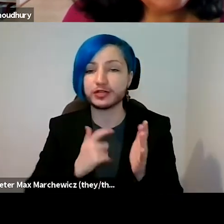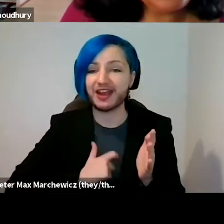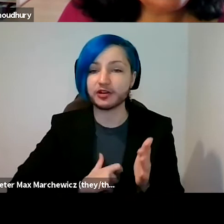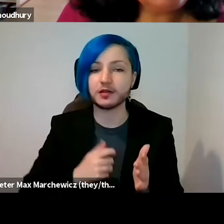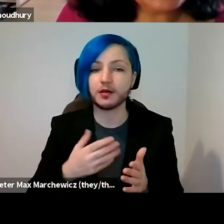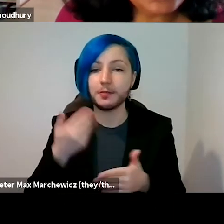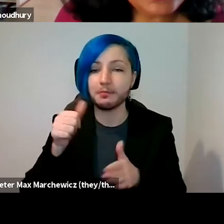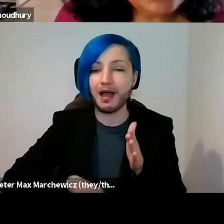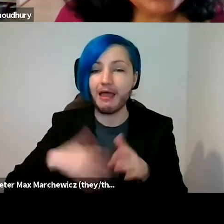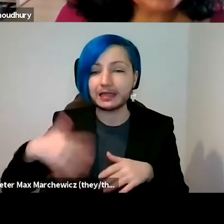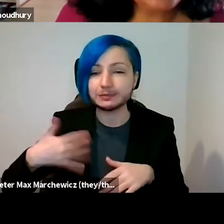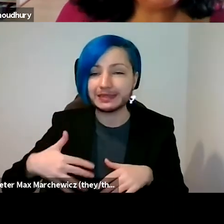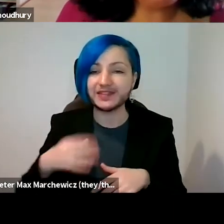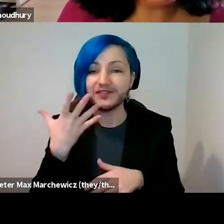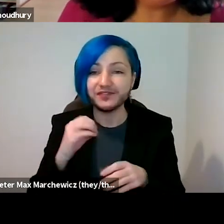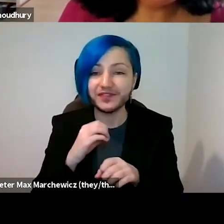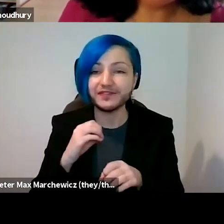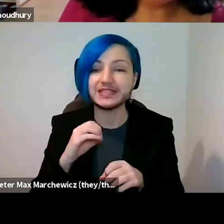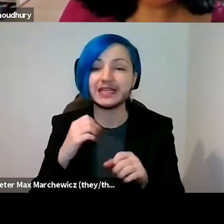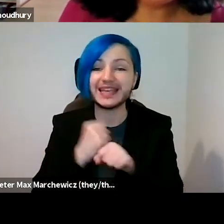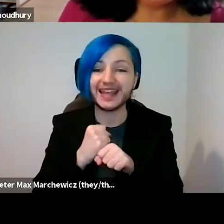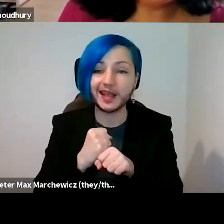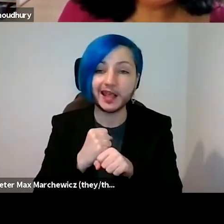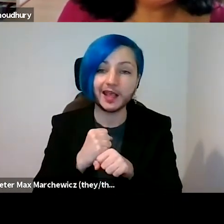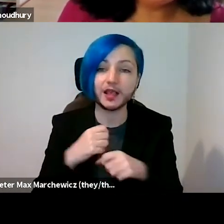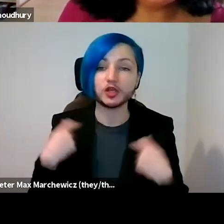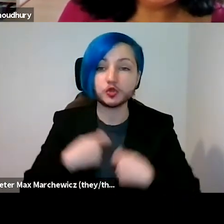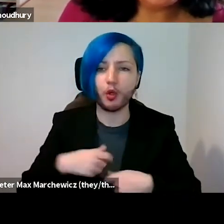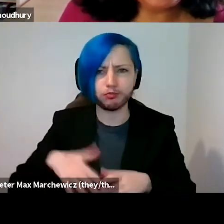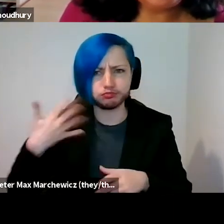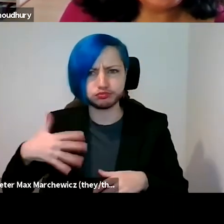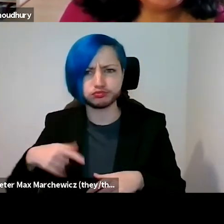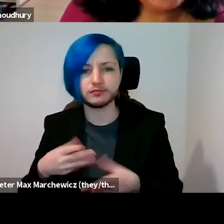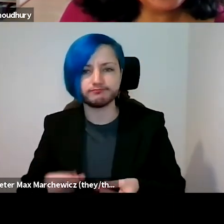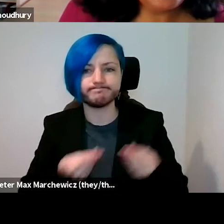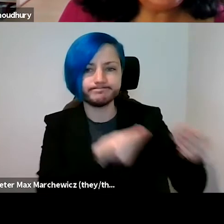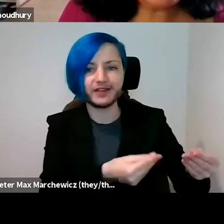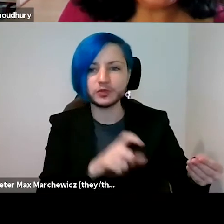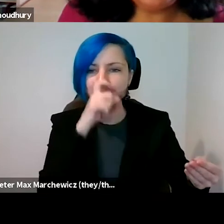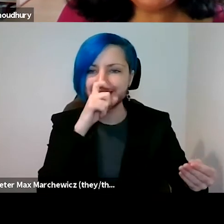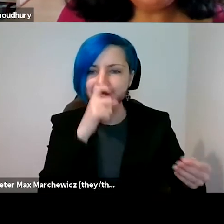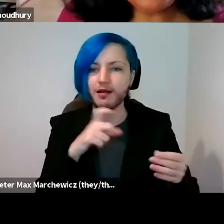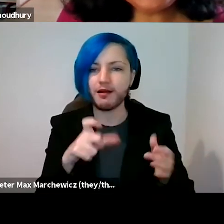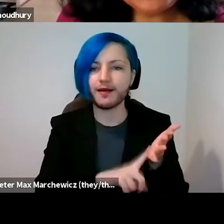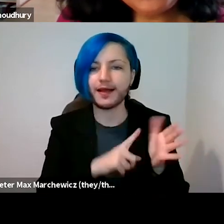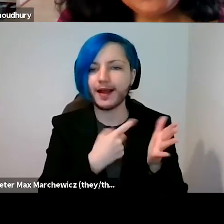worth 50 guineas, a lot of money, to his sister, Clara. Interestingly, some illustrations